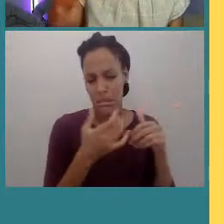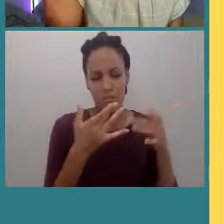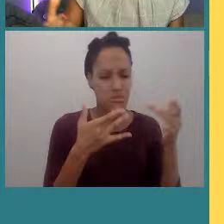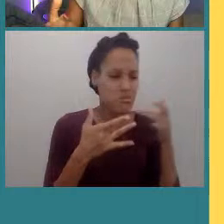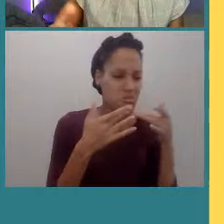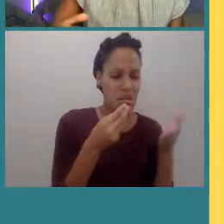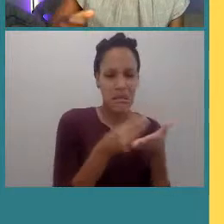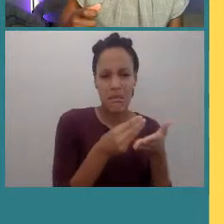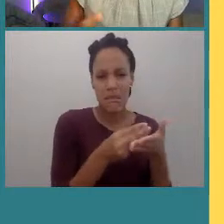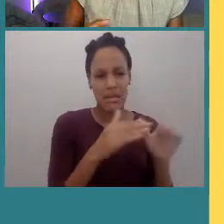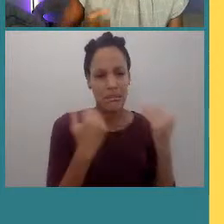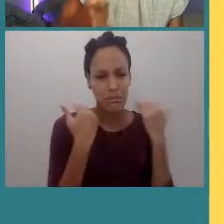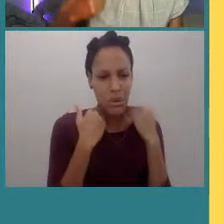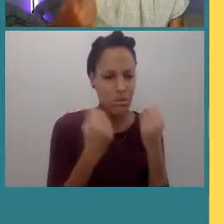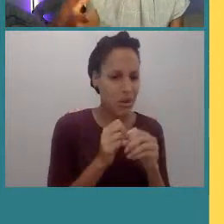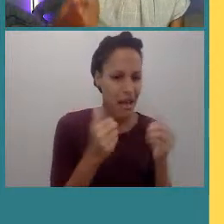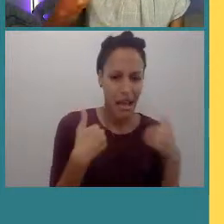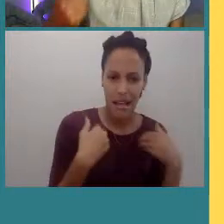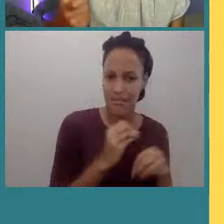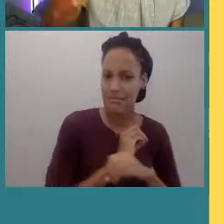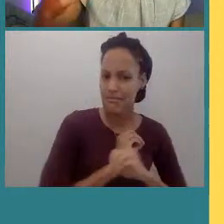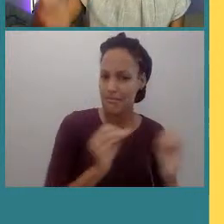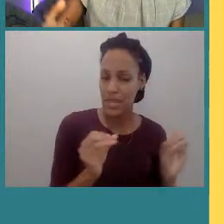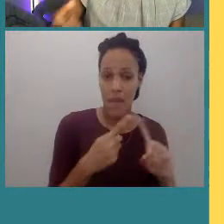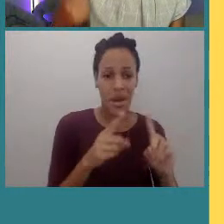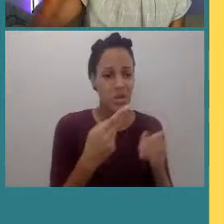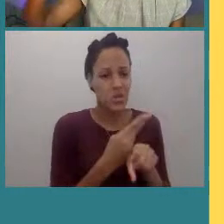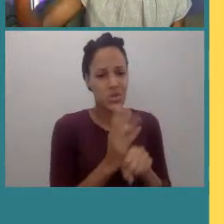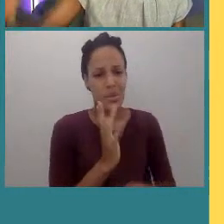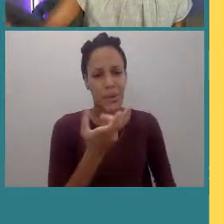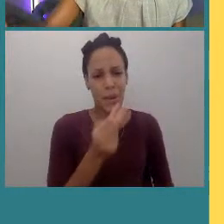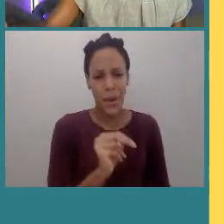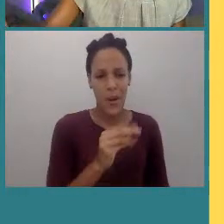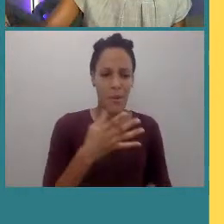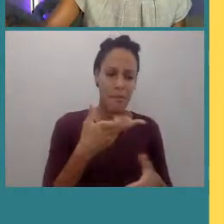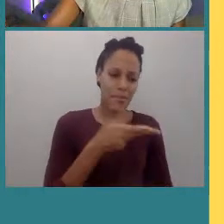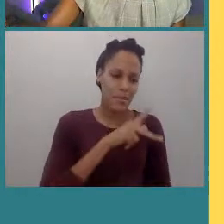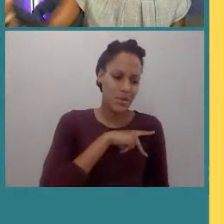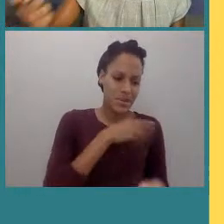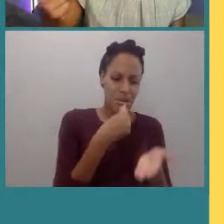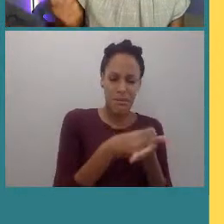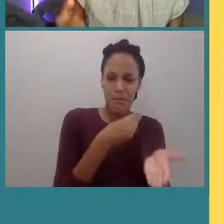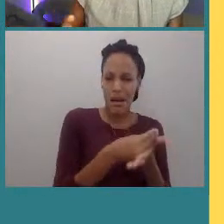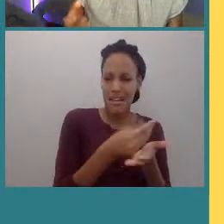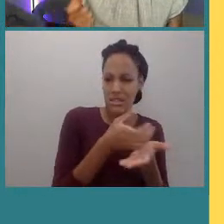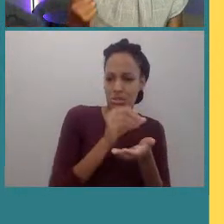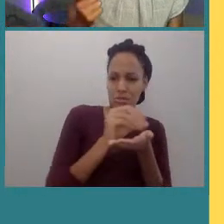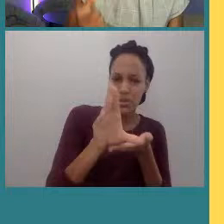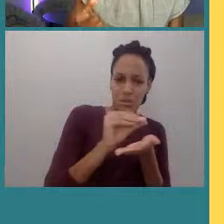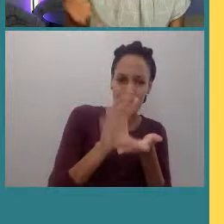going broke, using our own personal money to put things out into the world, to the economic